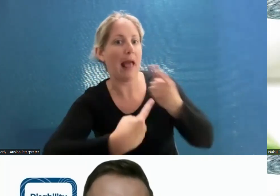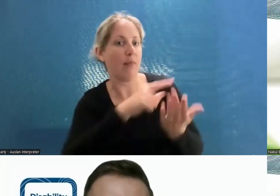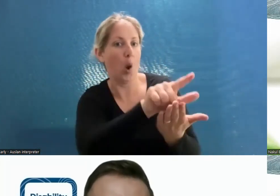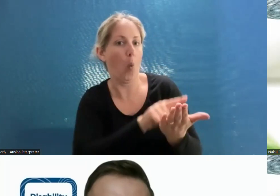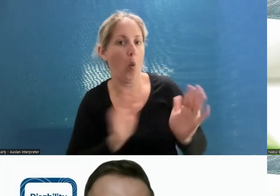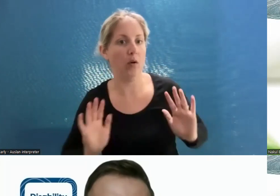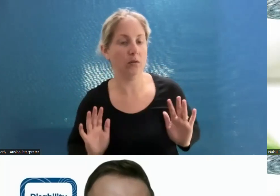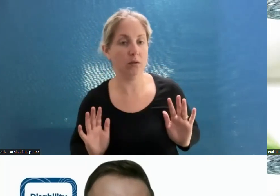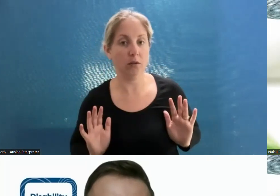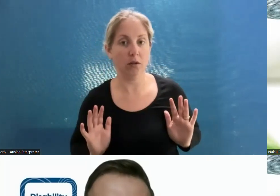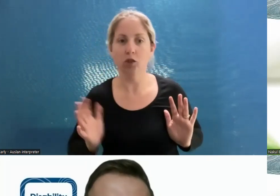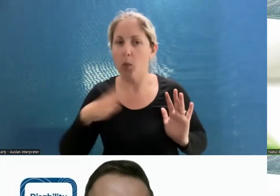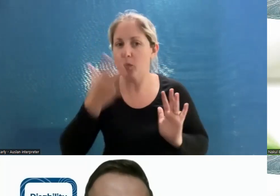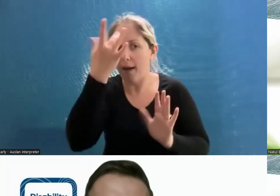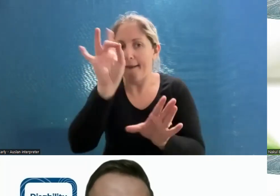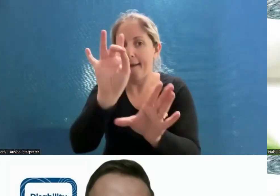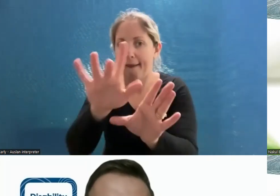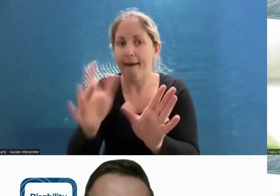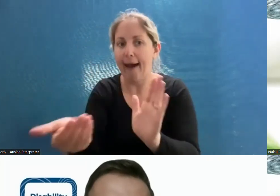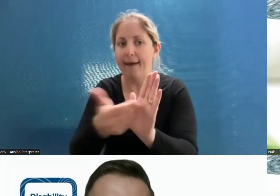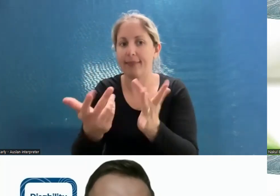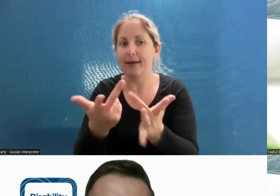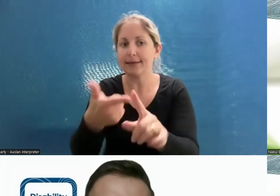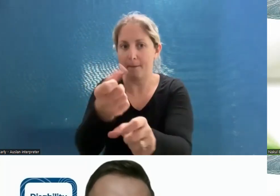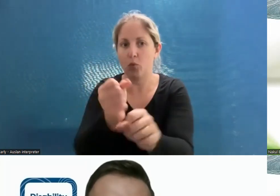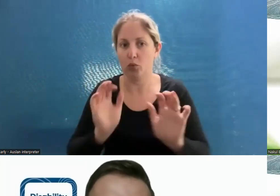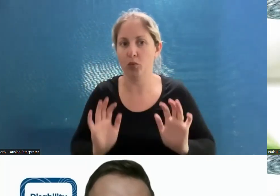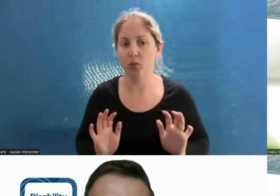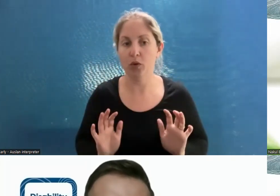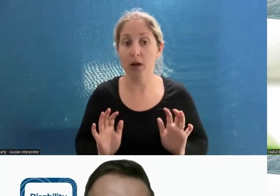So I would just add that in as another kind of example of a matter that may be considered